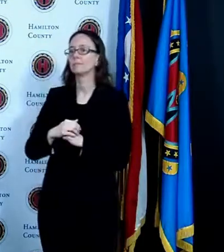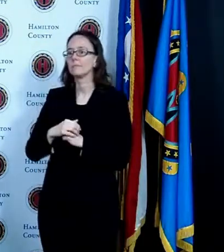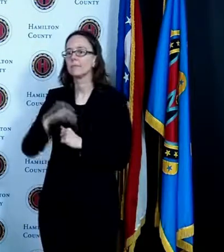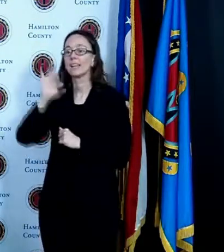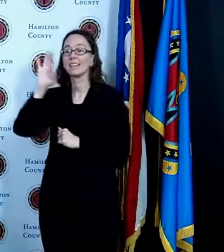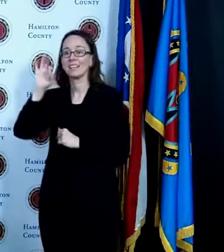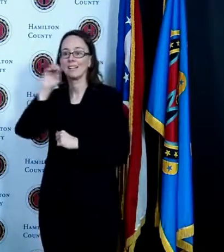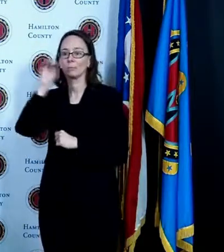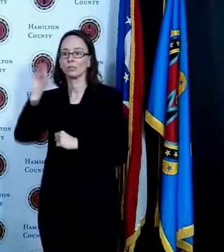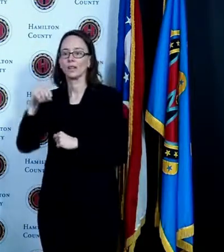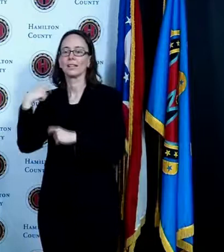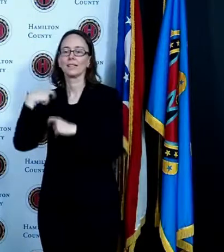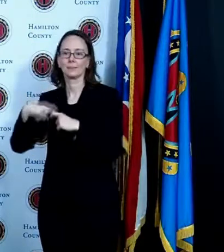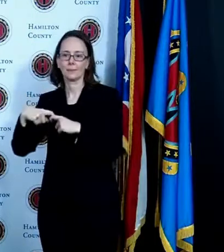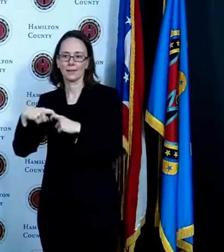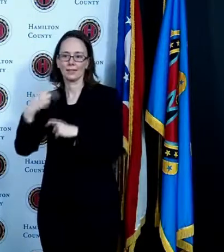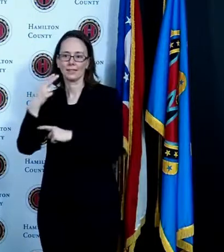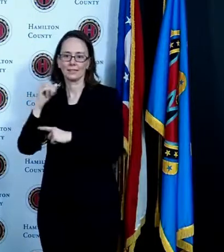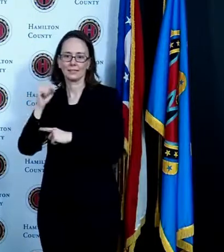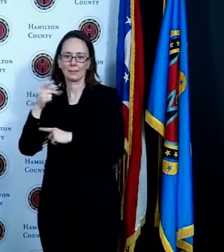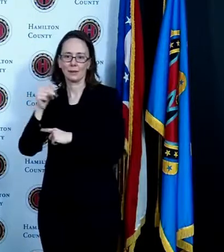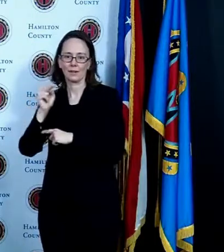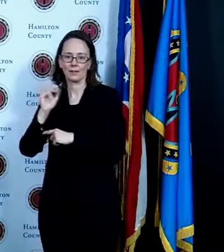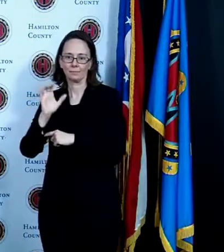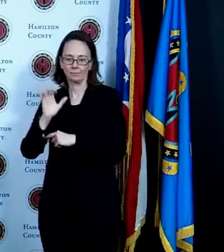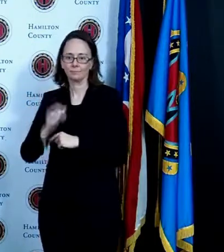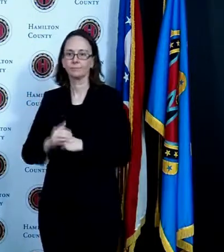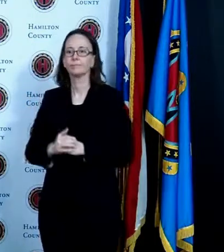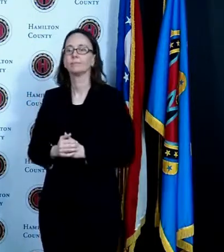like very high numbers they are a significant increase in communities of